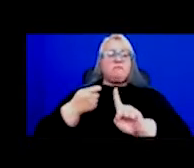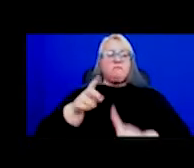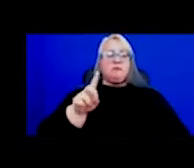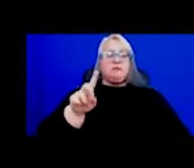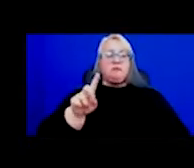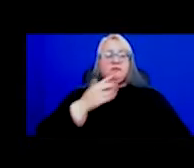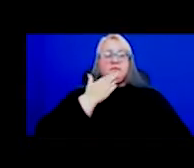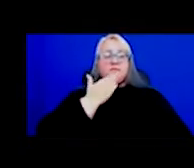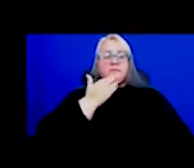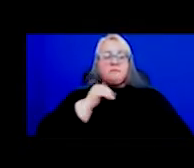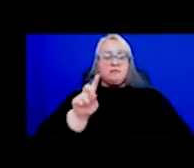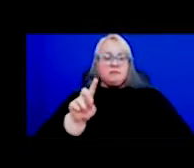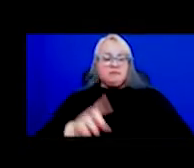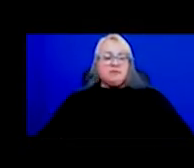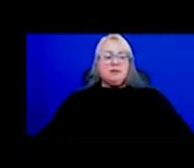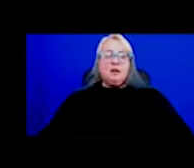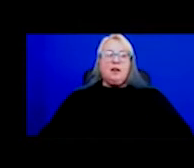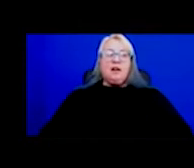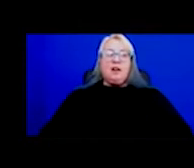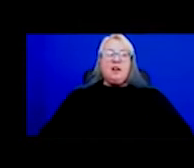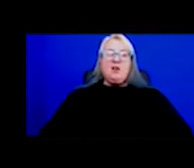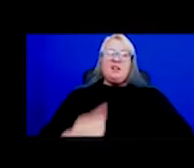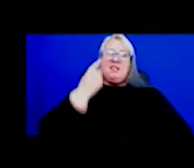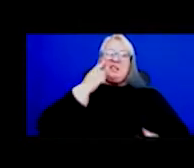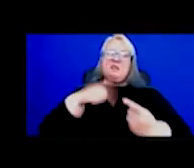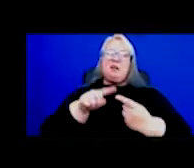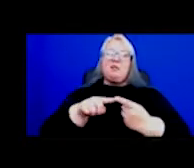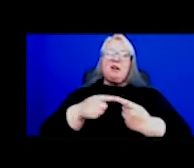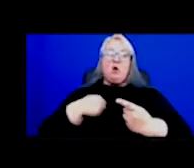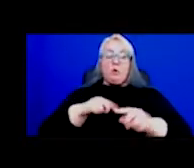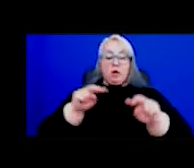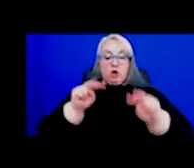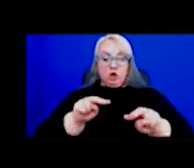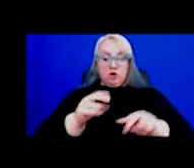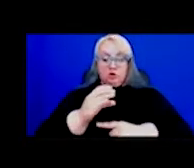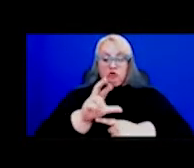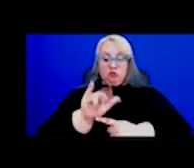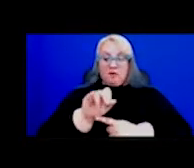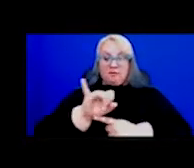our time and energy and resources addressing the crisis right we're spending a lot of money